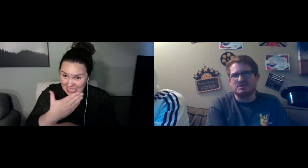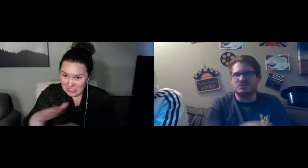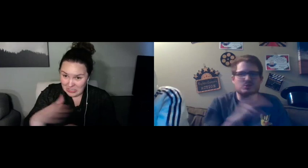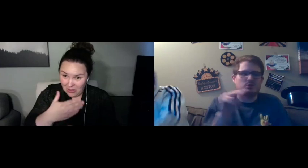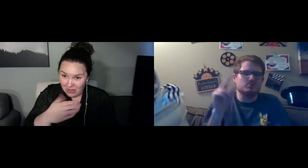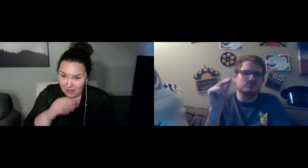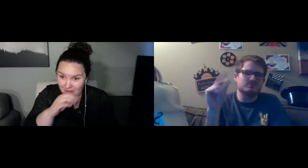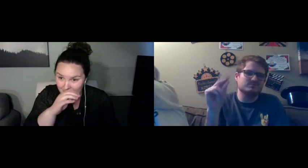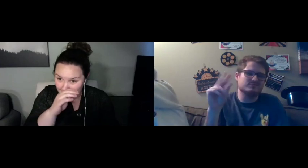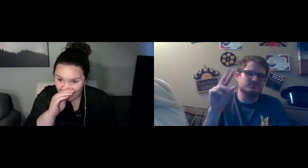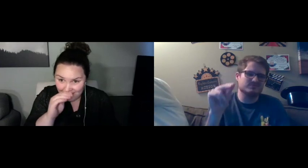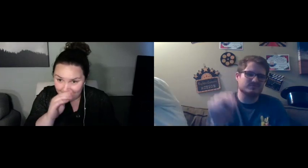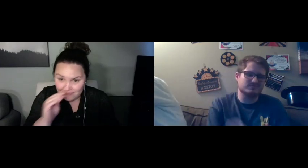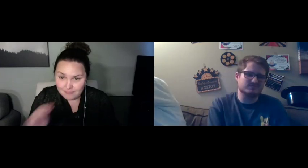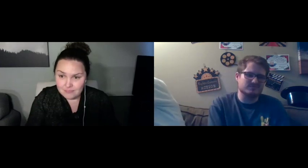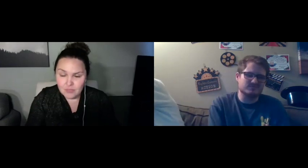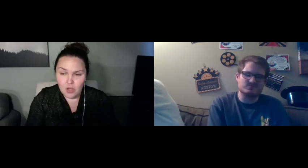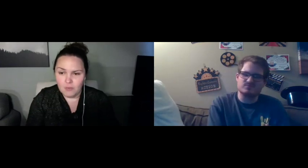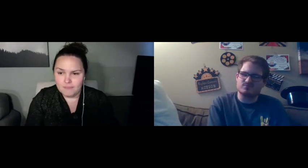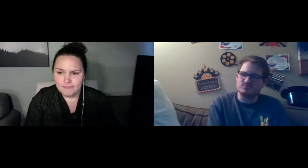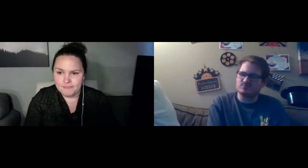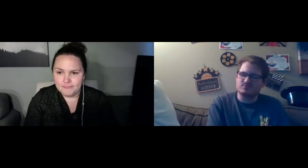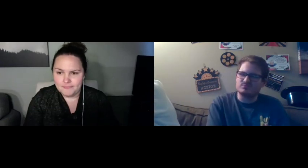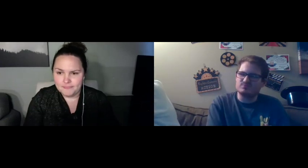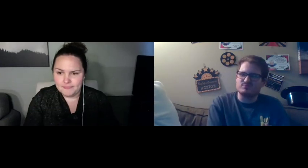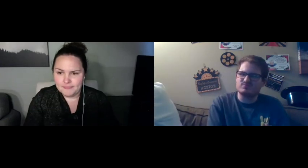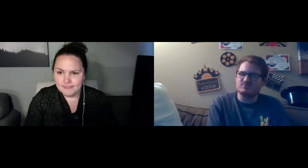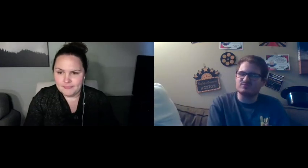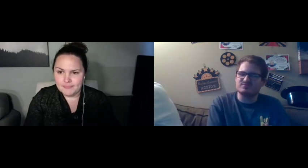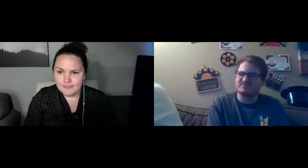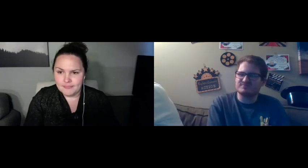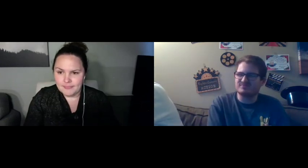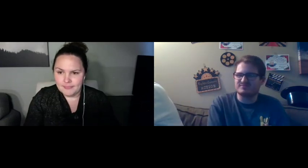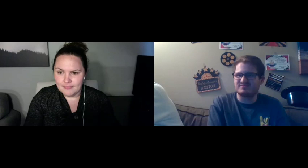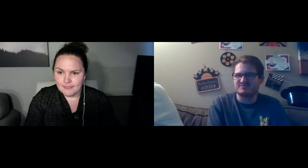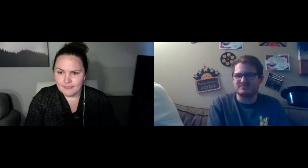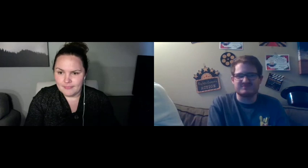No, uhuh. Never heard it. >> I've never heard of a bowling song.